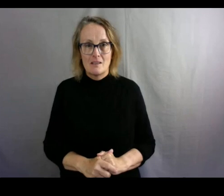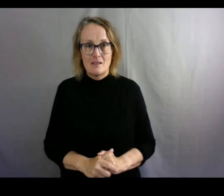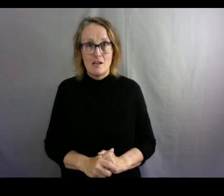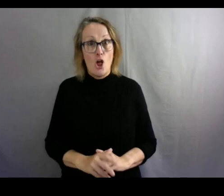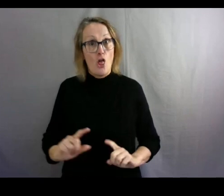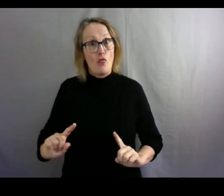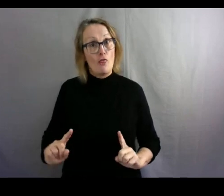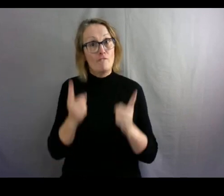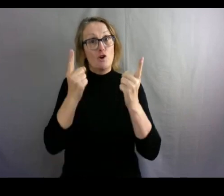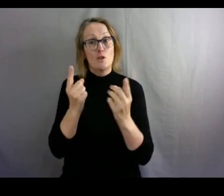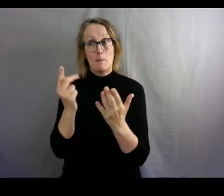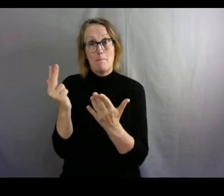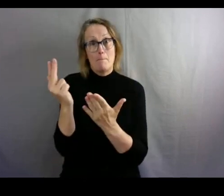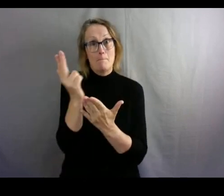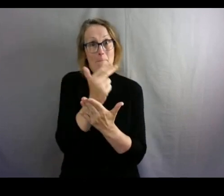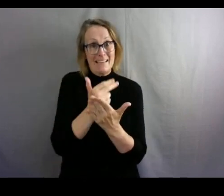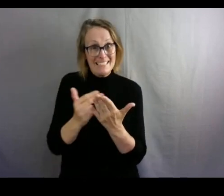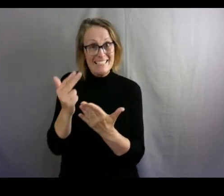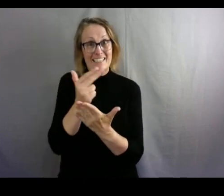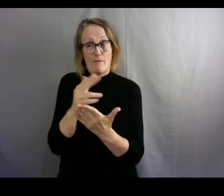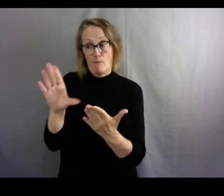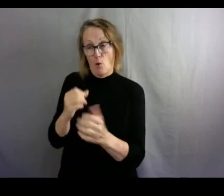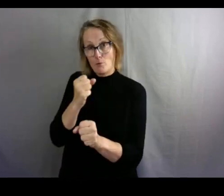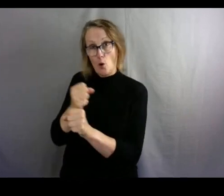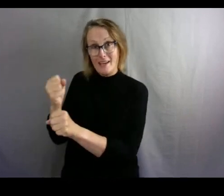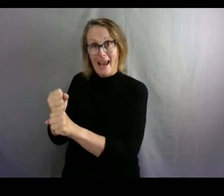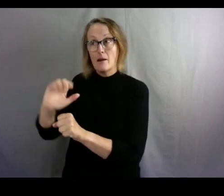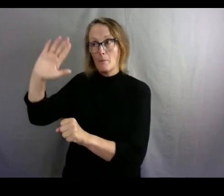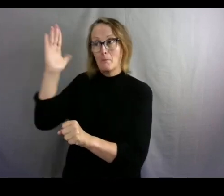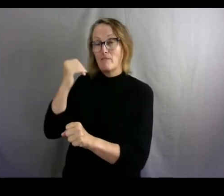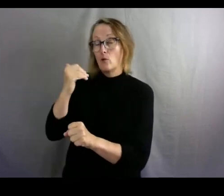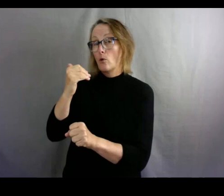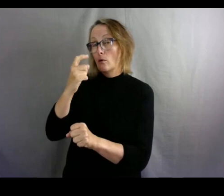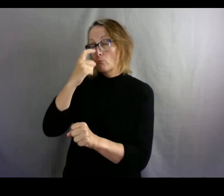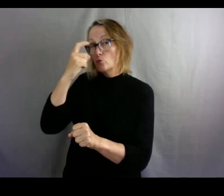by a museum in France, it was, I guess, I don't remember exactly the date,